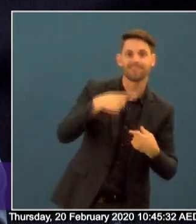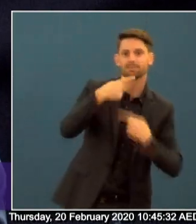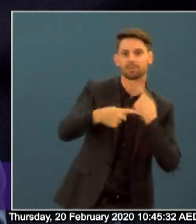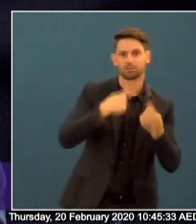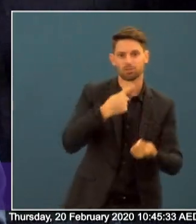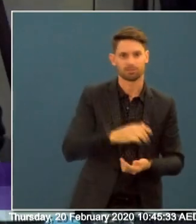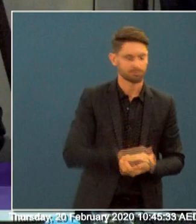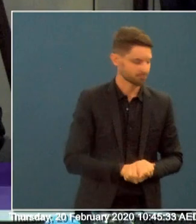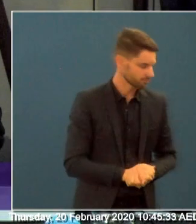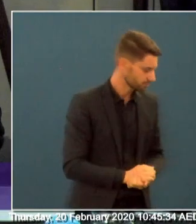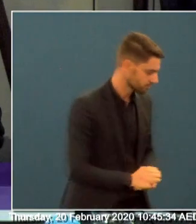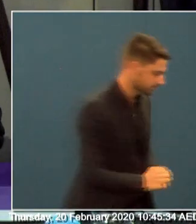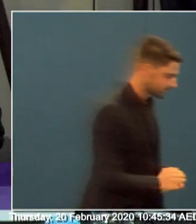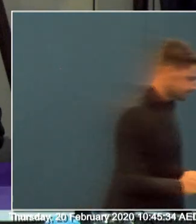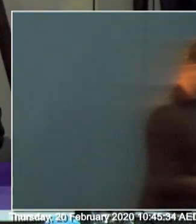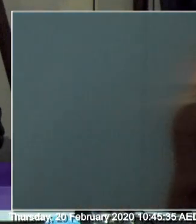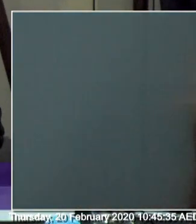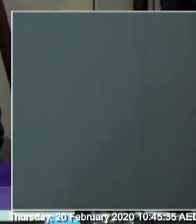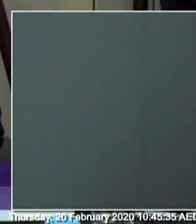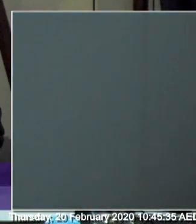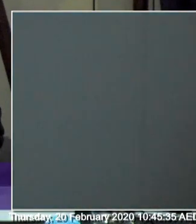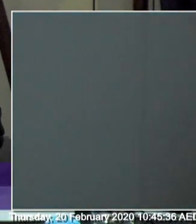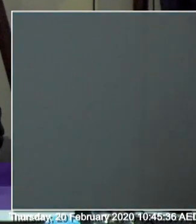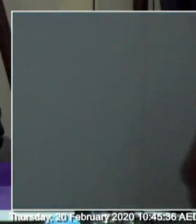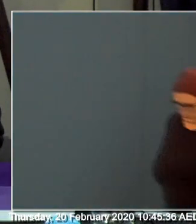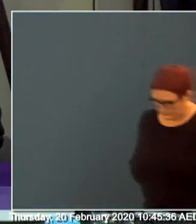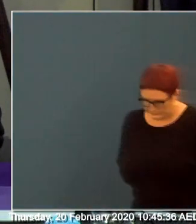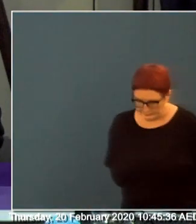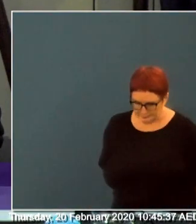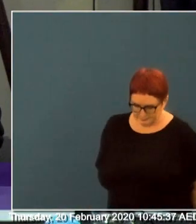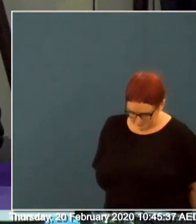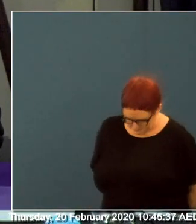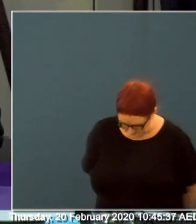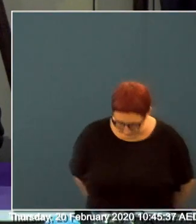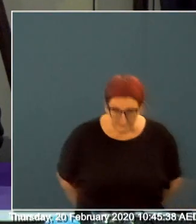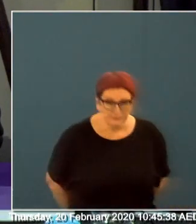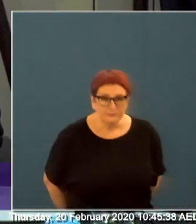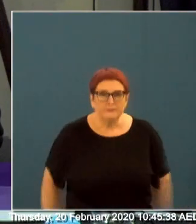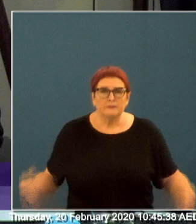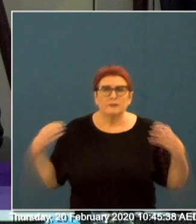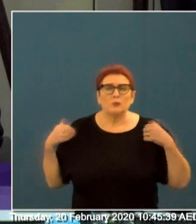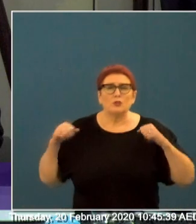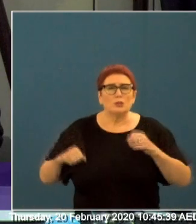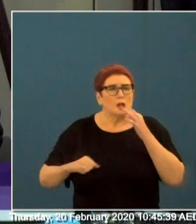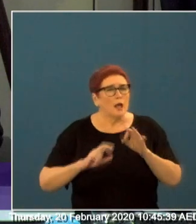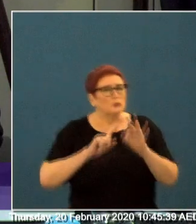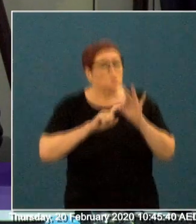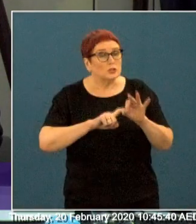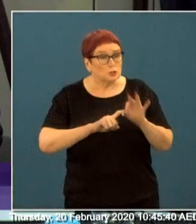Does that mean that, in your view, the problem is under control, in the sense that people are working on it and a solution will be found?